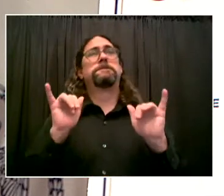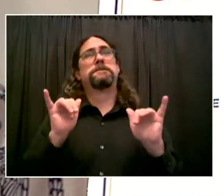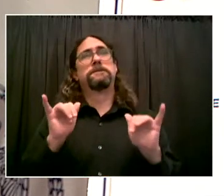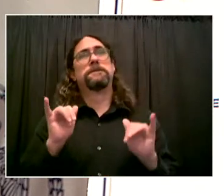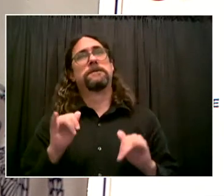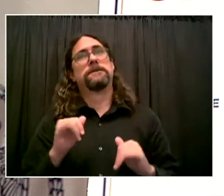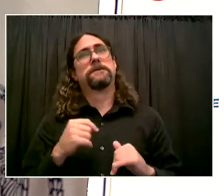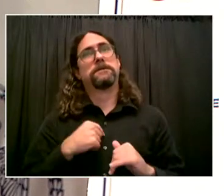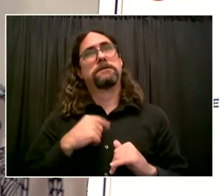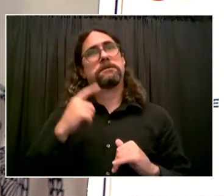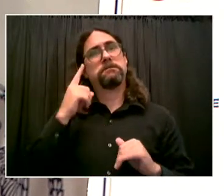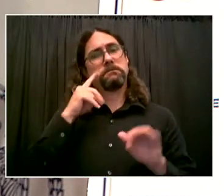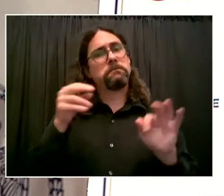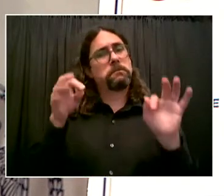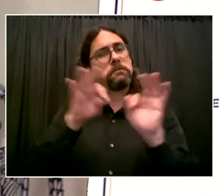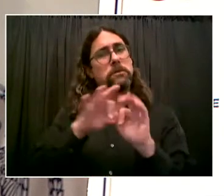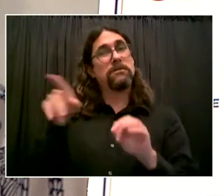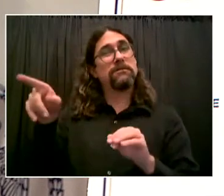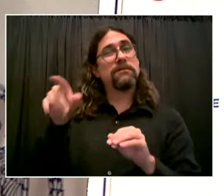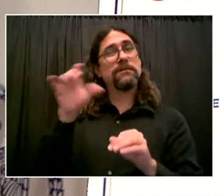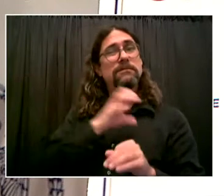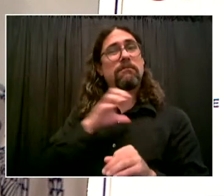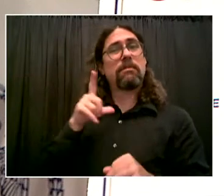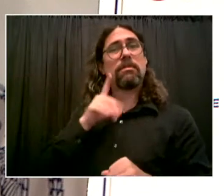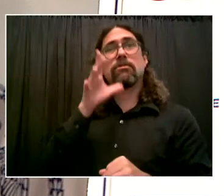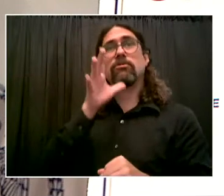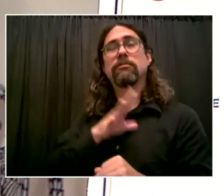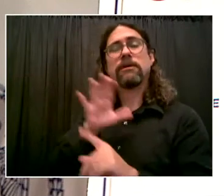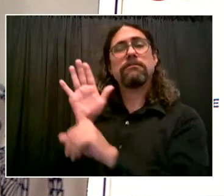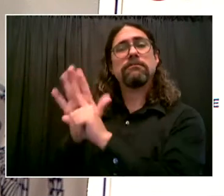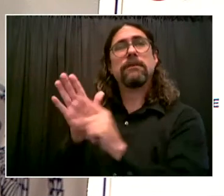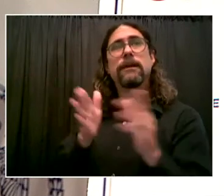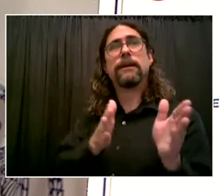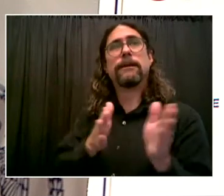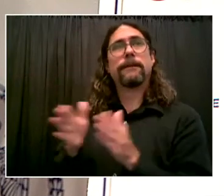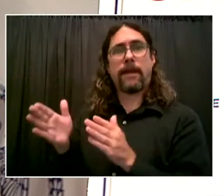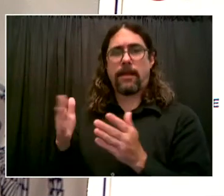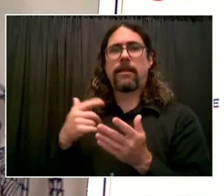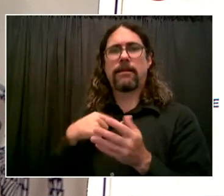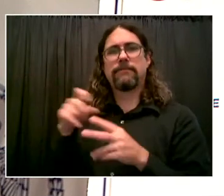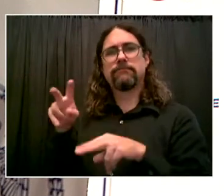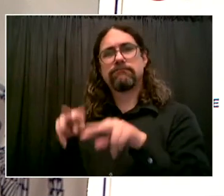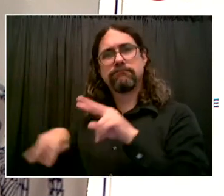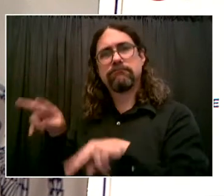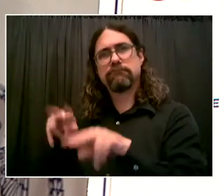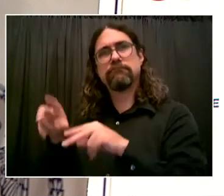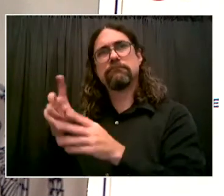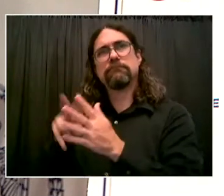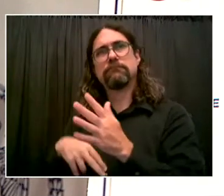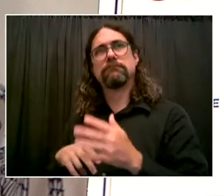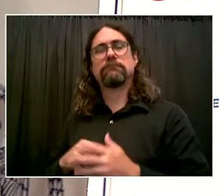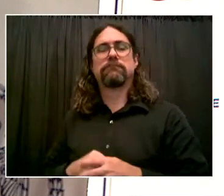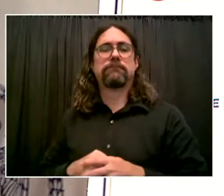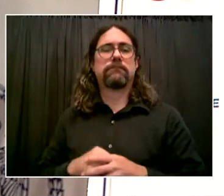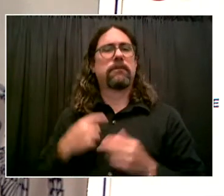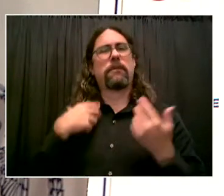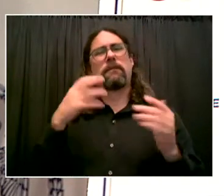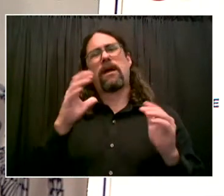OBVIOUSLY I WANT TO MAKE SURE A LONTIG ME I EXPRESSED REAL CONCERNS ABOUT THE IMPACT OF CONGESTION PRICING AND WAYS WE COULD MITIGATE THAT IMPACT? I WANT